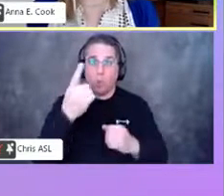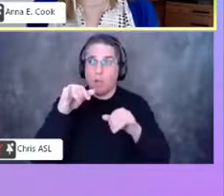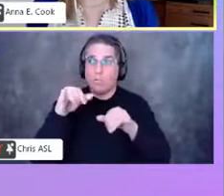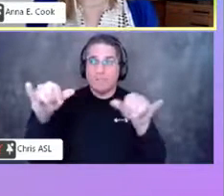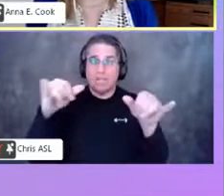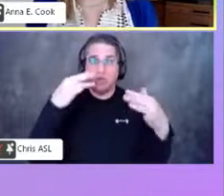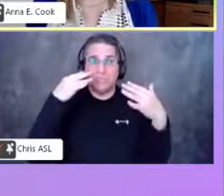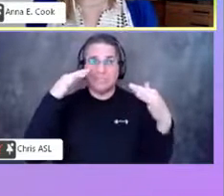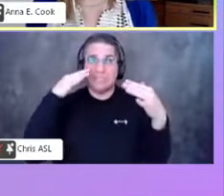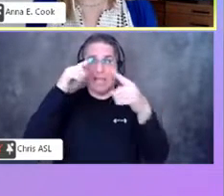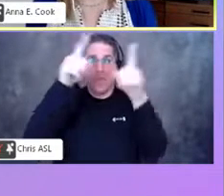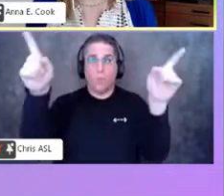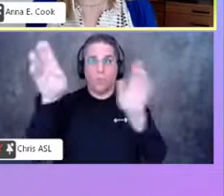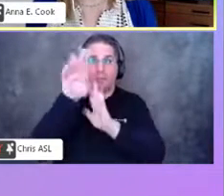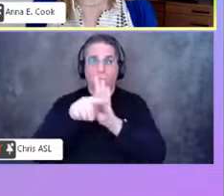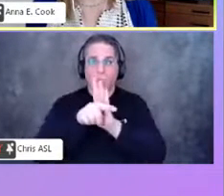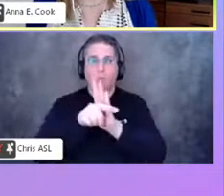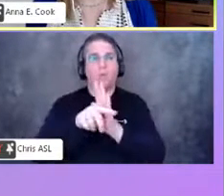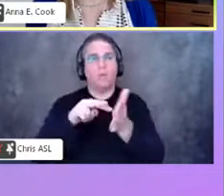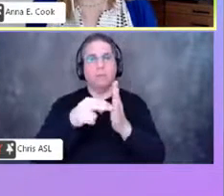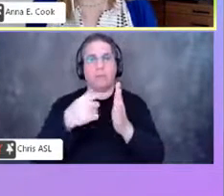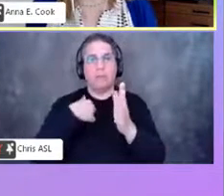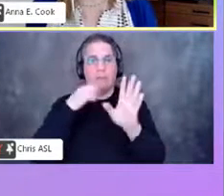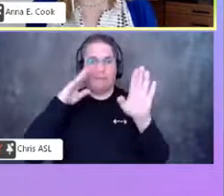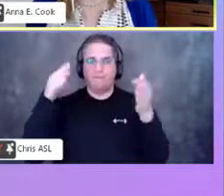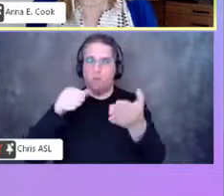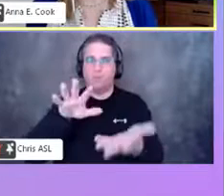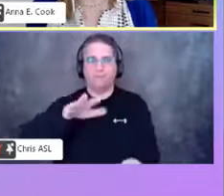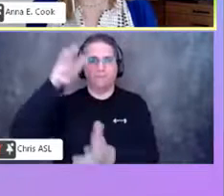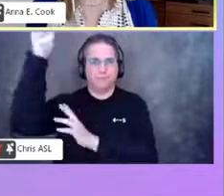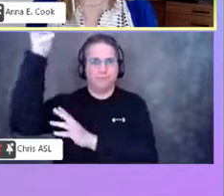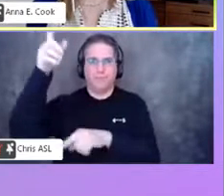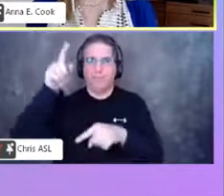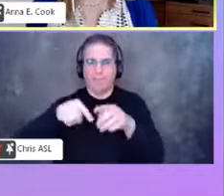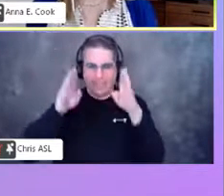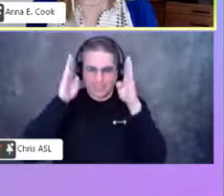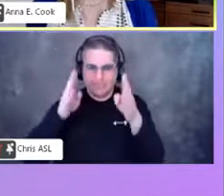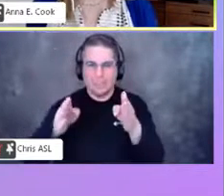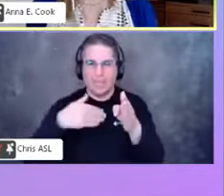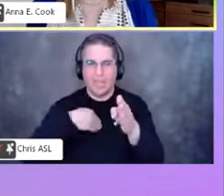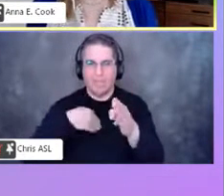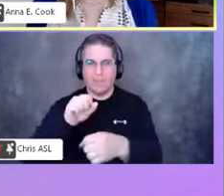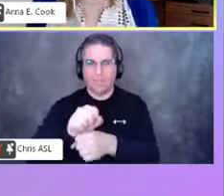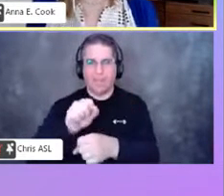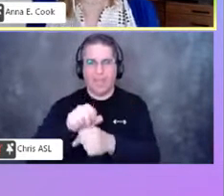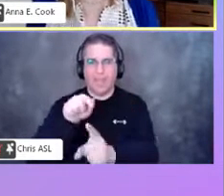really compromise my ability to focus and stay precise on my task